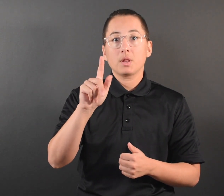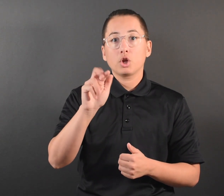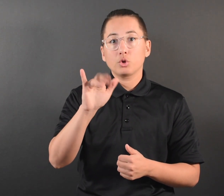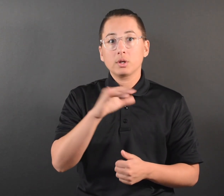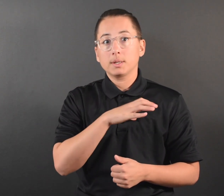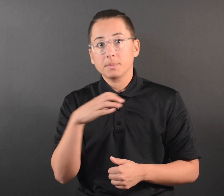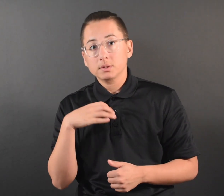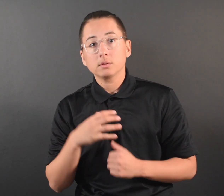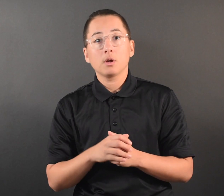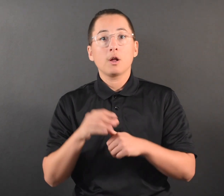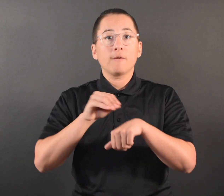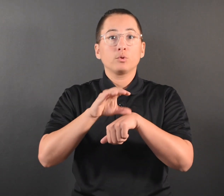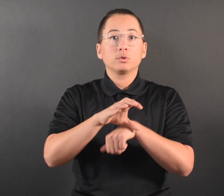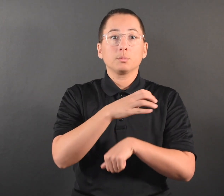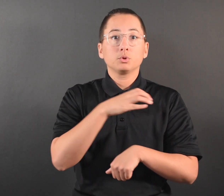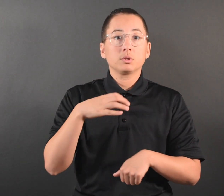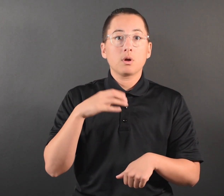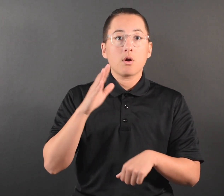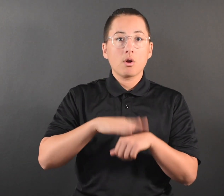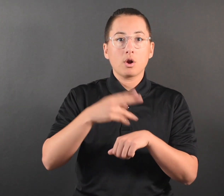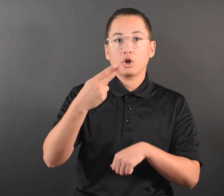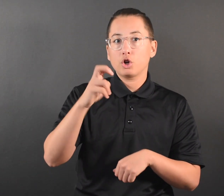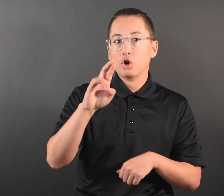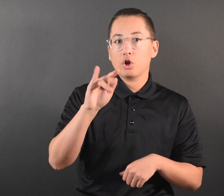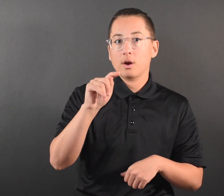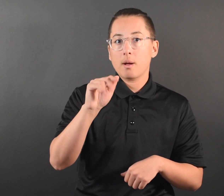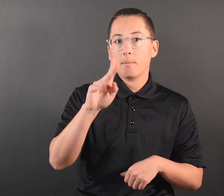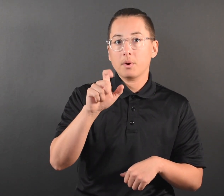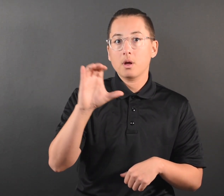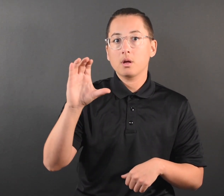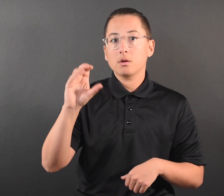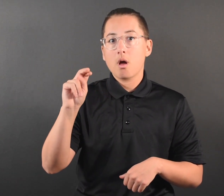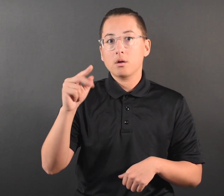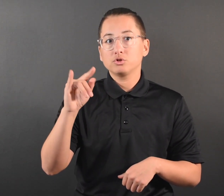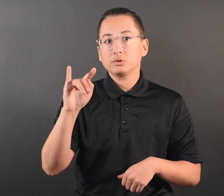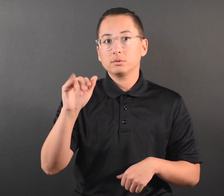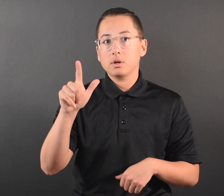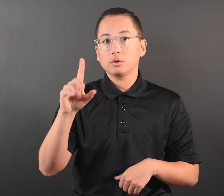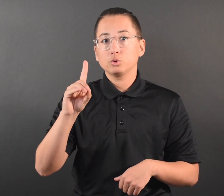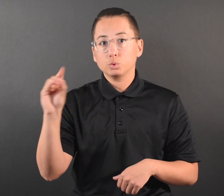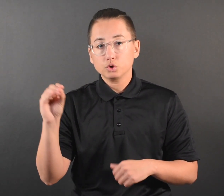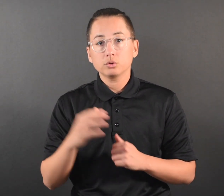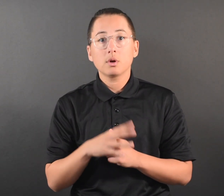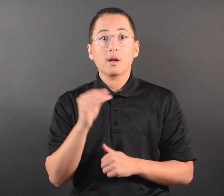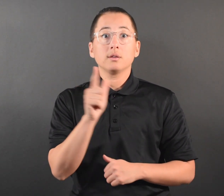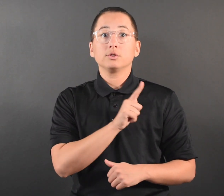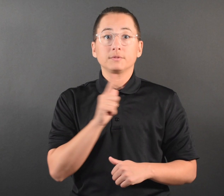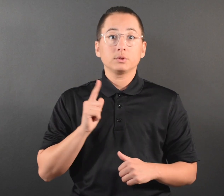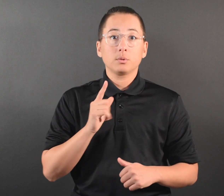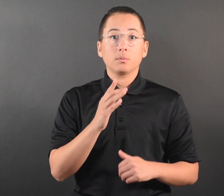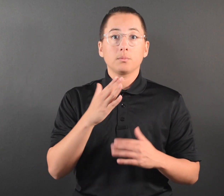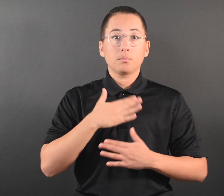the Advisory Committee on Heritable and Congenital Disorders, and legislative bodies at the state and